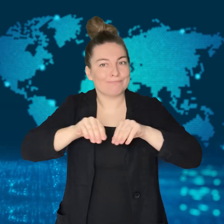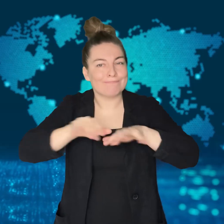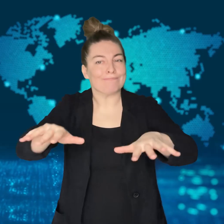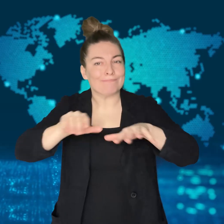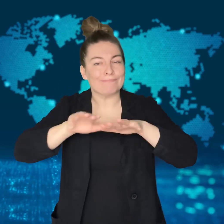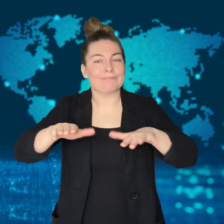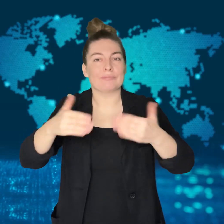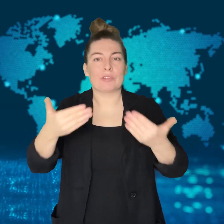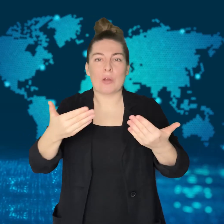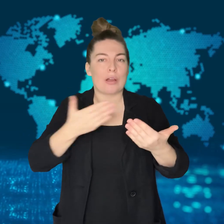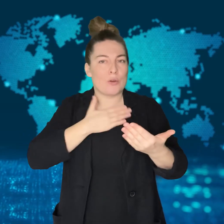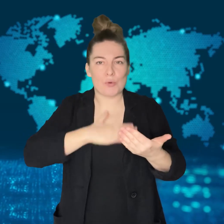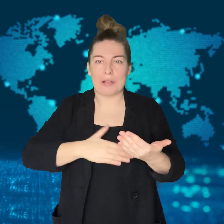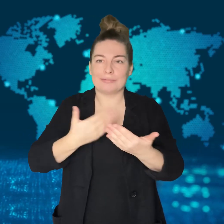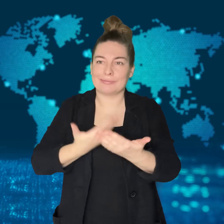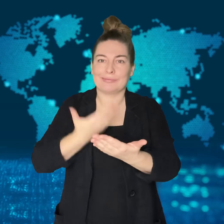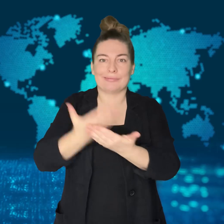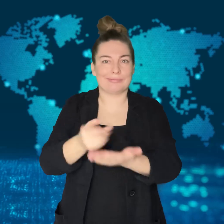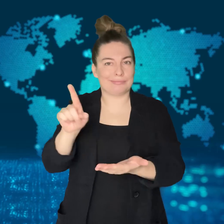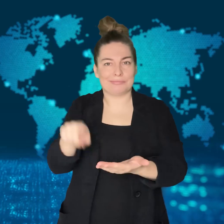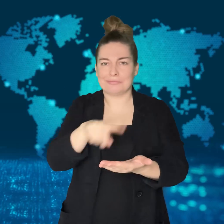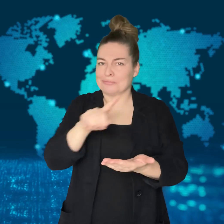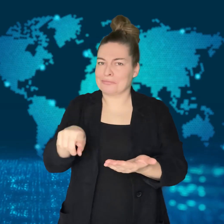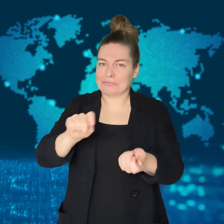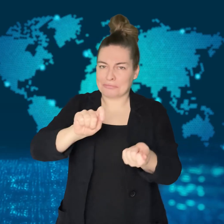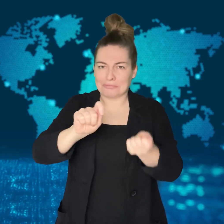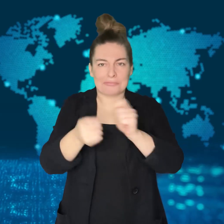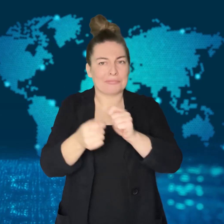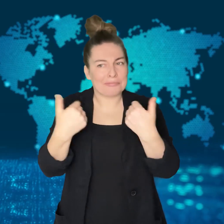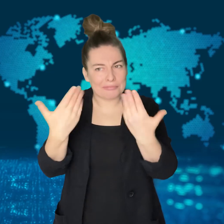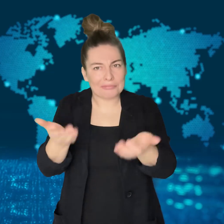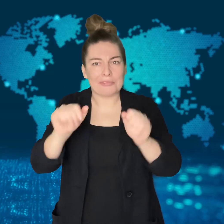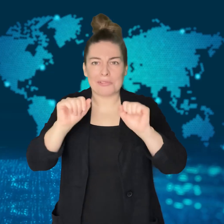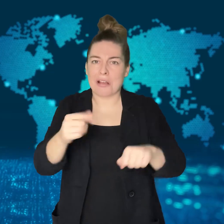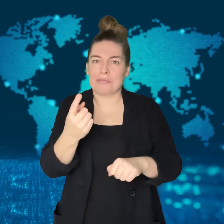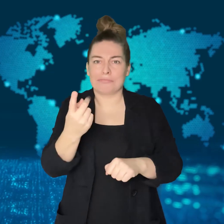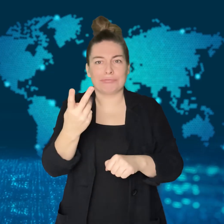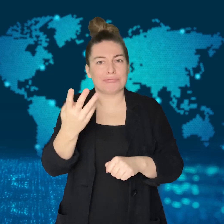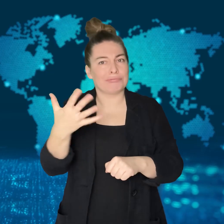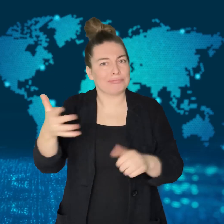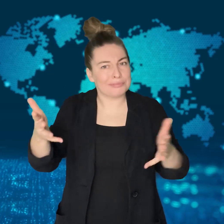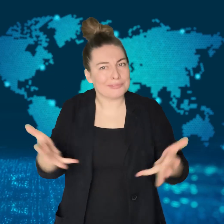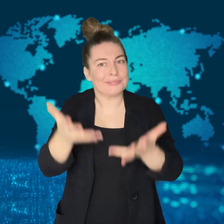two children.